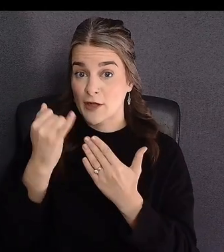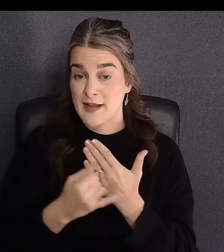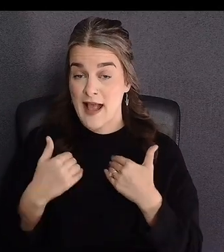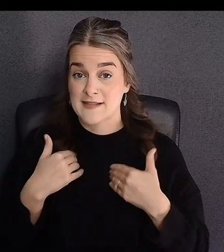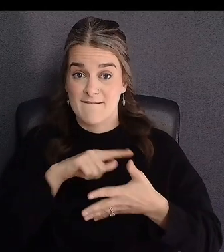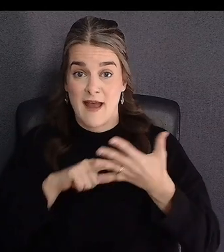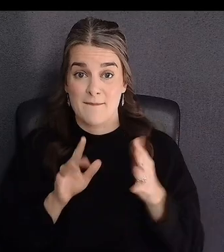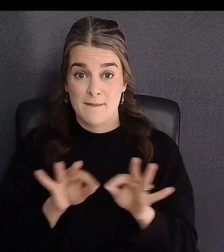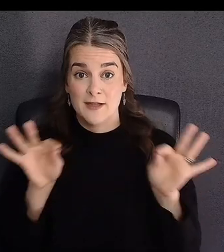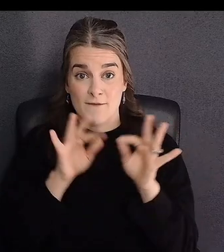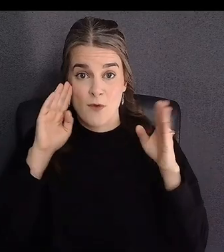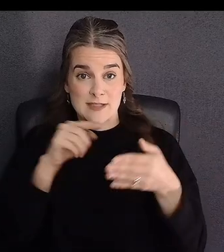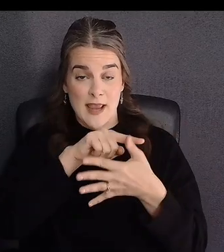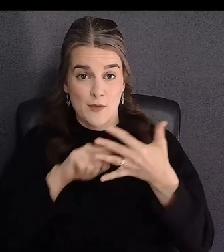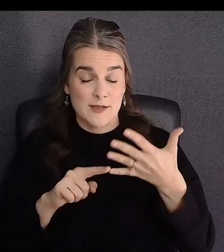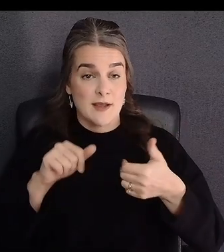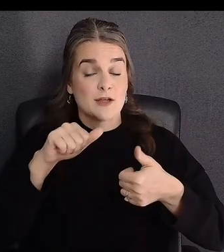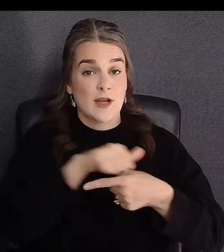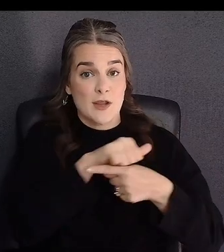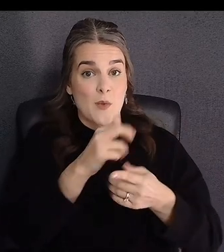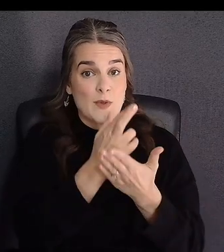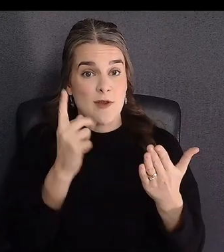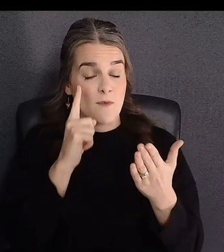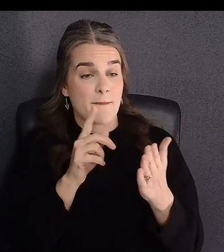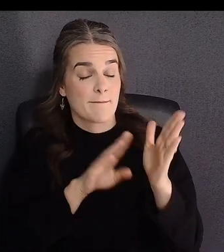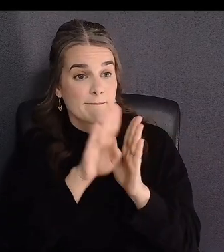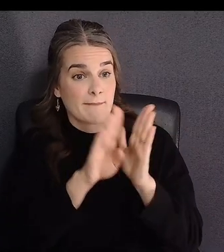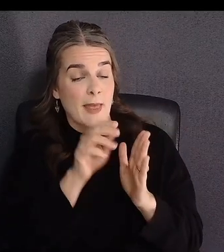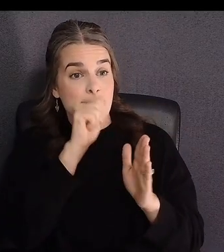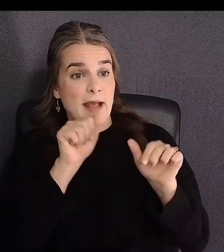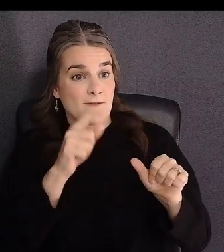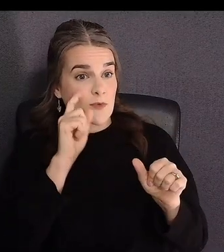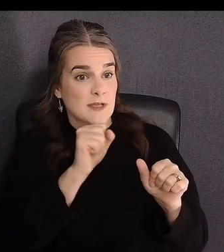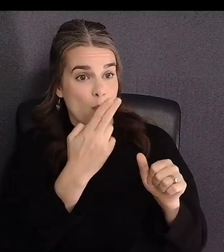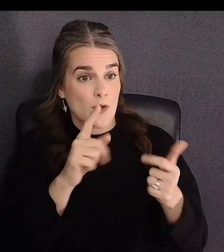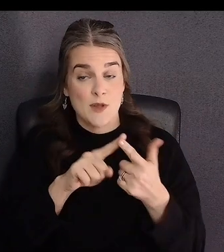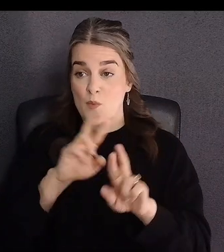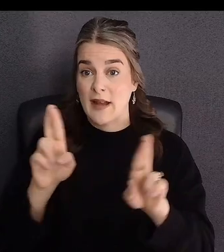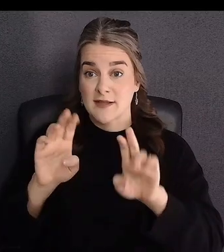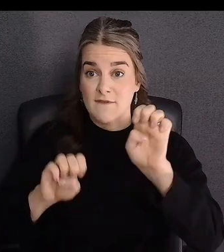training and resources to build capacity for stakeholders; readiness evaluation to develop tools